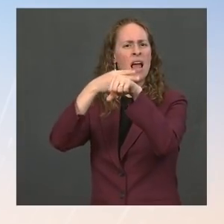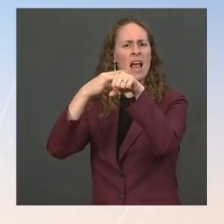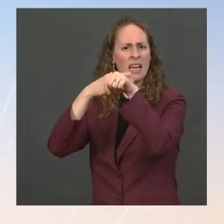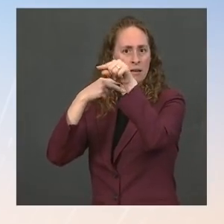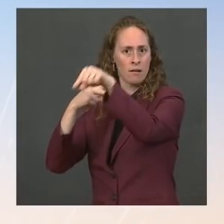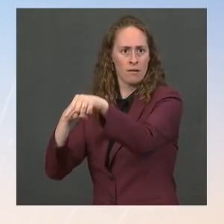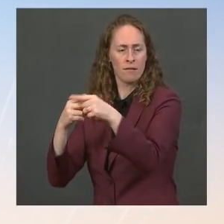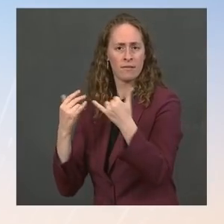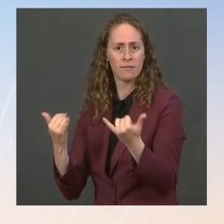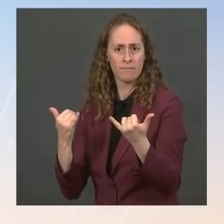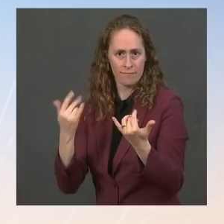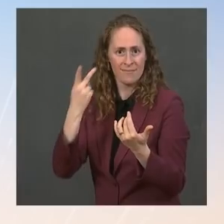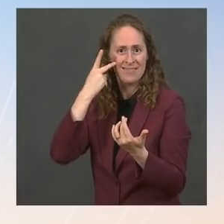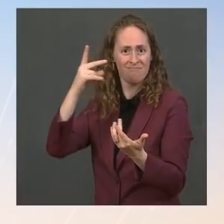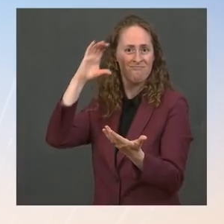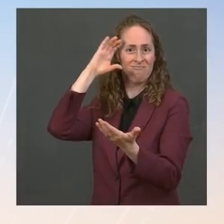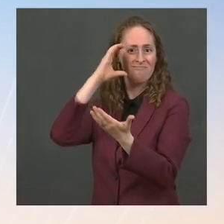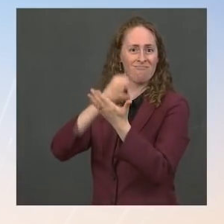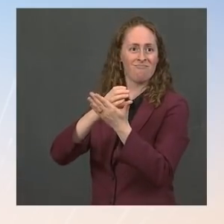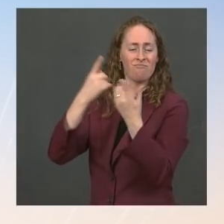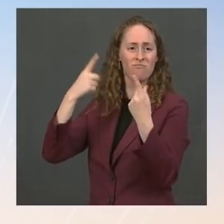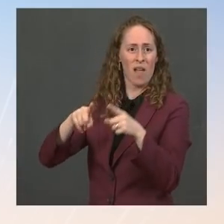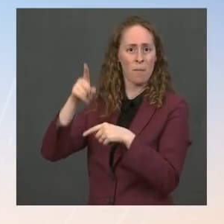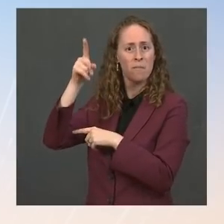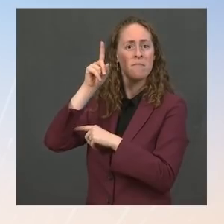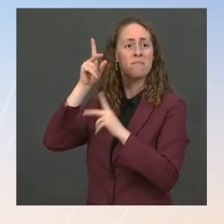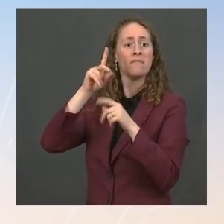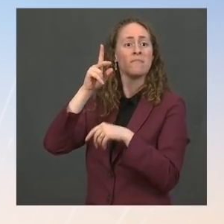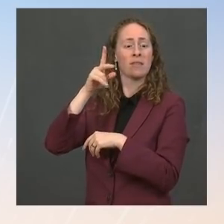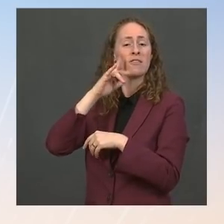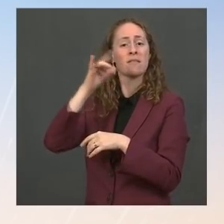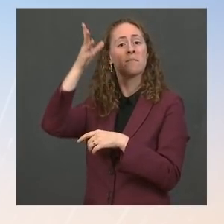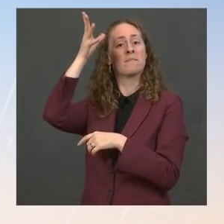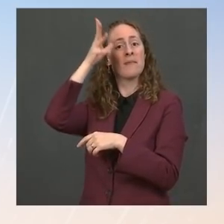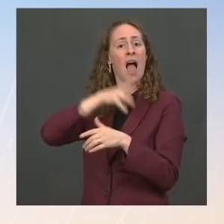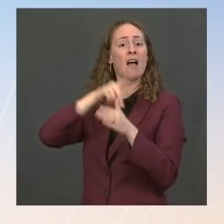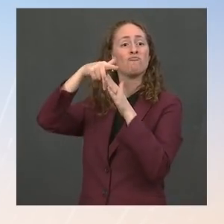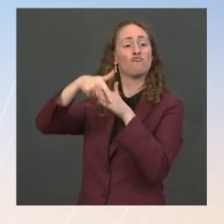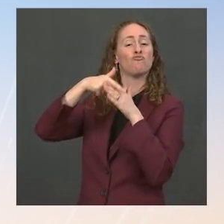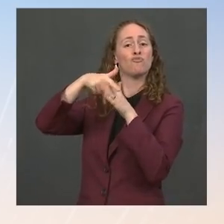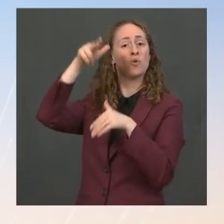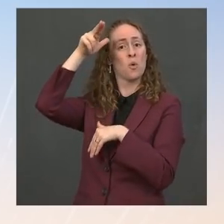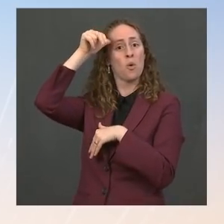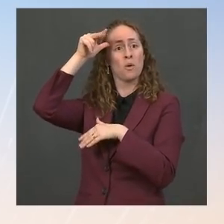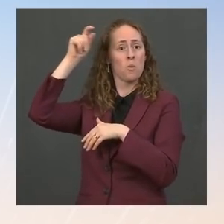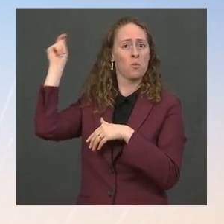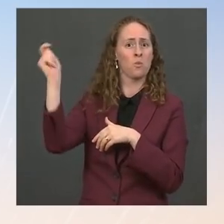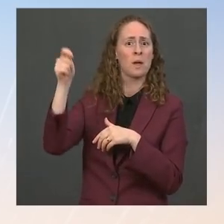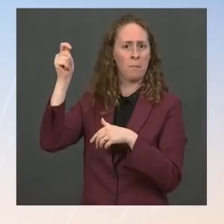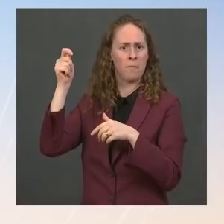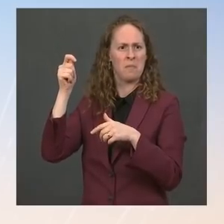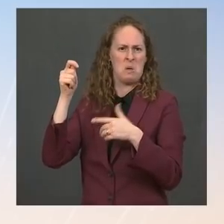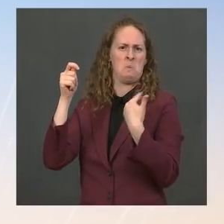on Border Patrol agents seemingly using whips. I know you said that there's no context that it would be seen as inappropriate. So, the question really is: